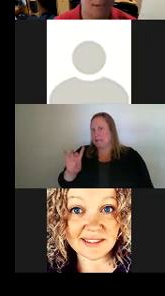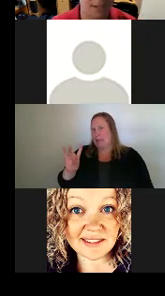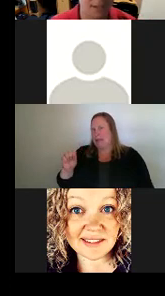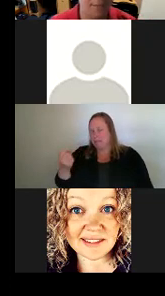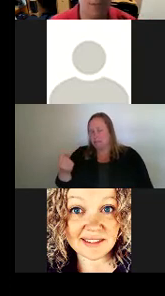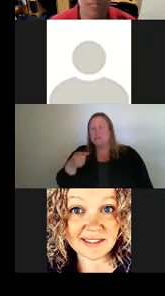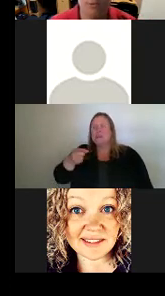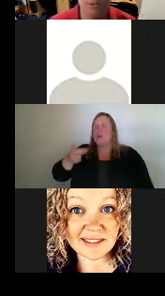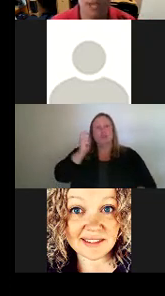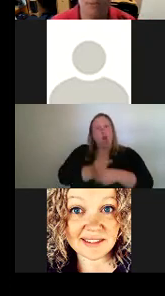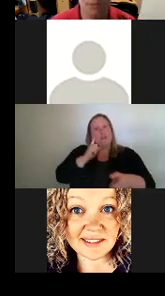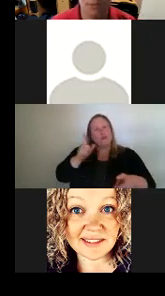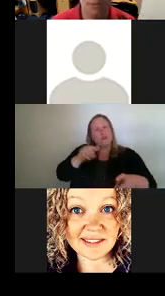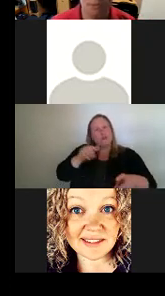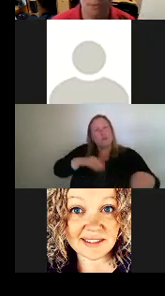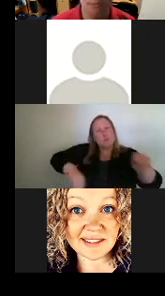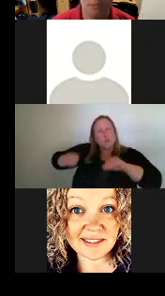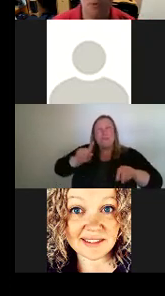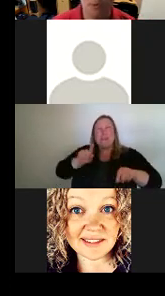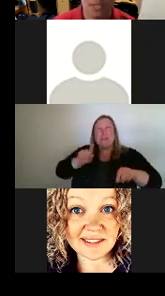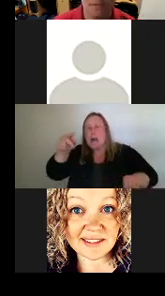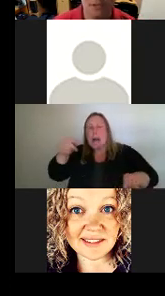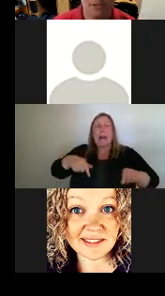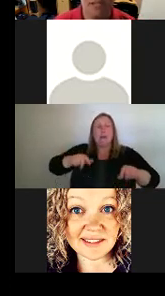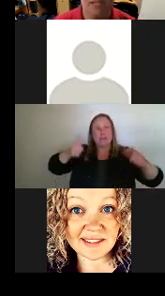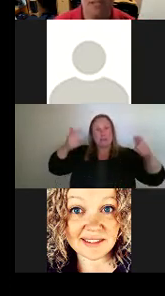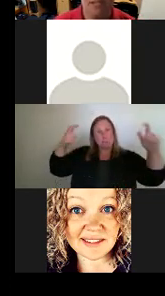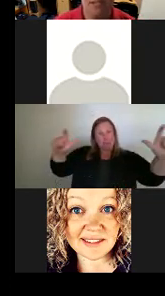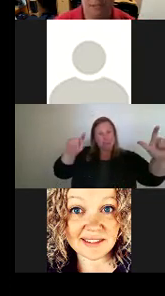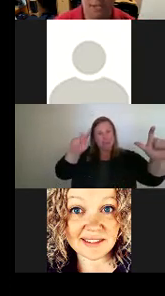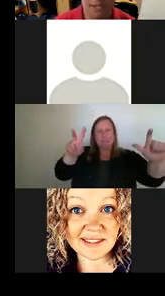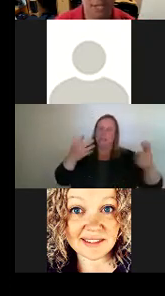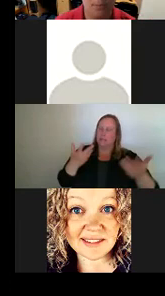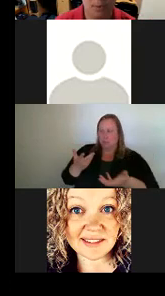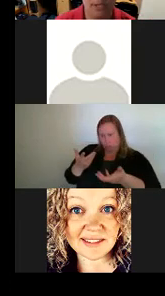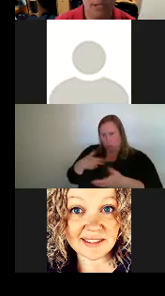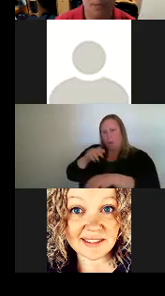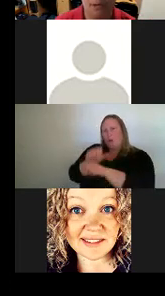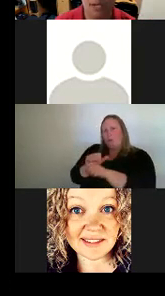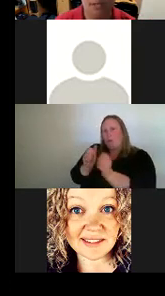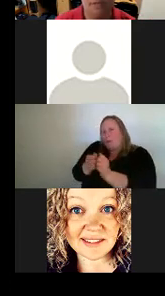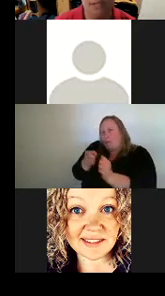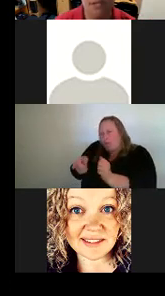FORTUNATELY WE WERE ABLE TO WORK WITH THAT VENDOR AT A LATER POINT TO HELP HER GET A DEVICE THAT WAS A BETTER FIT